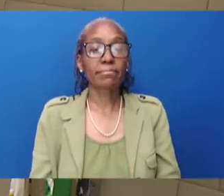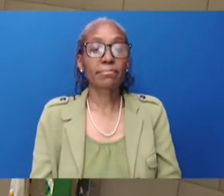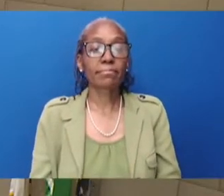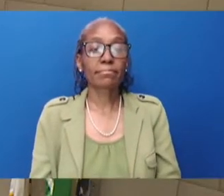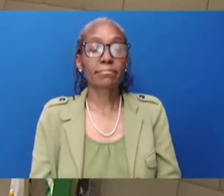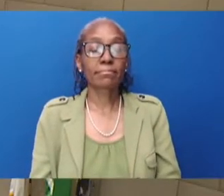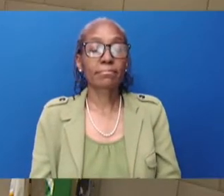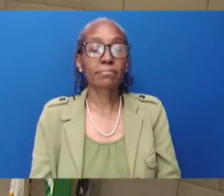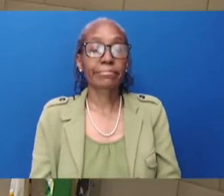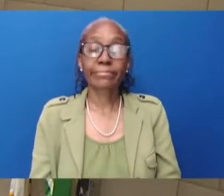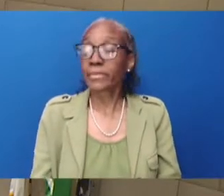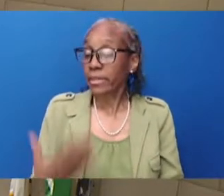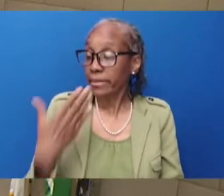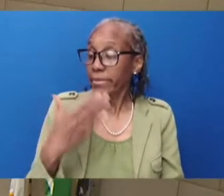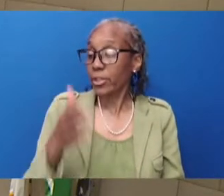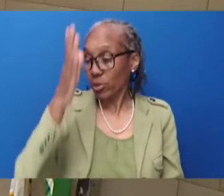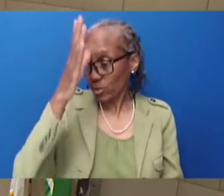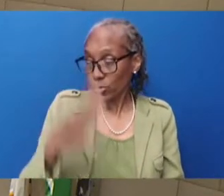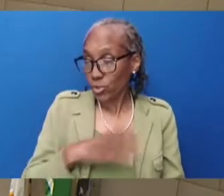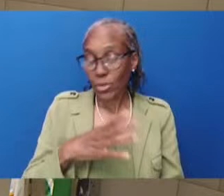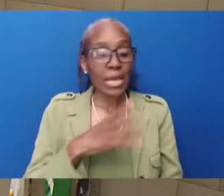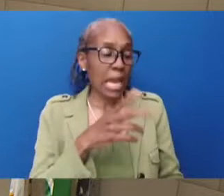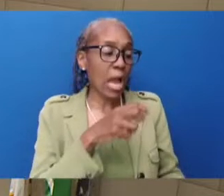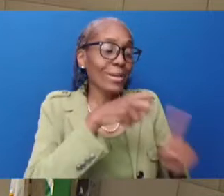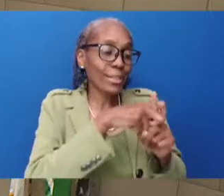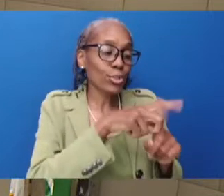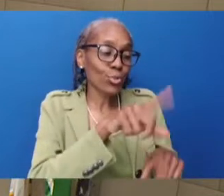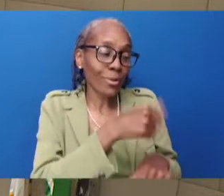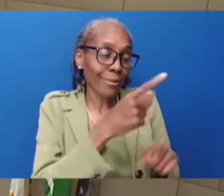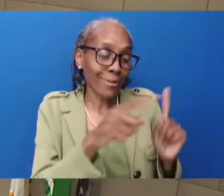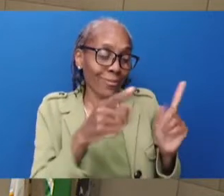THAT IS PHENOMENAL.